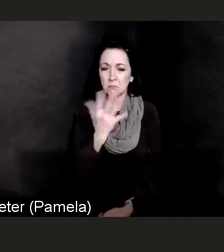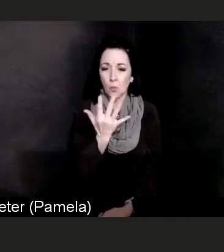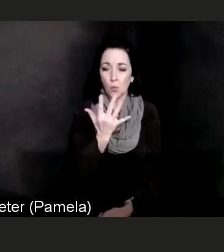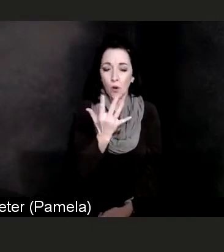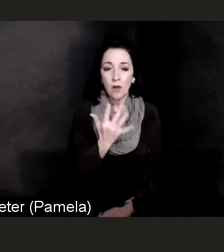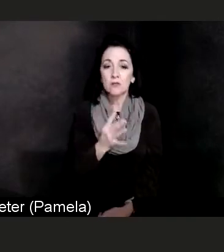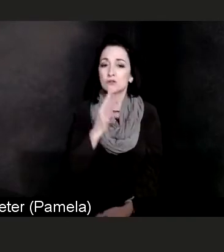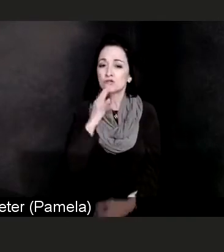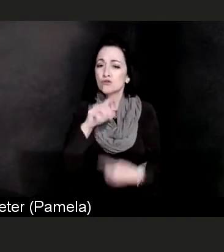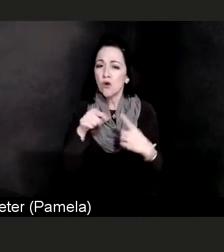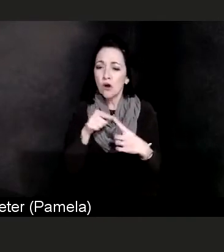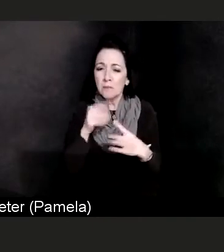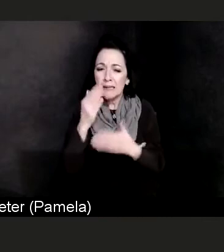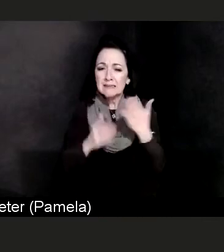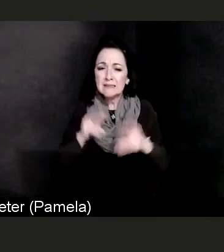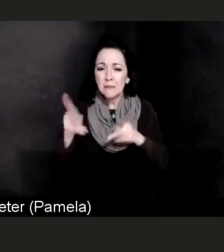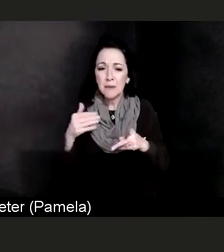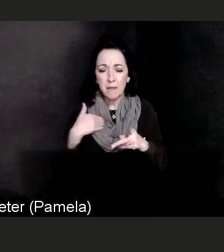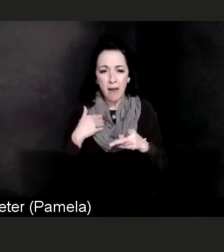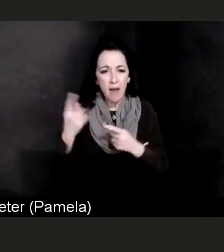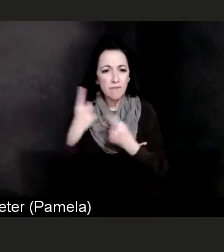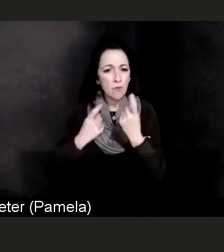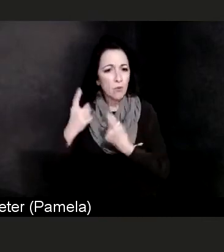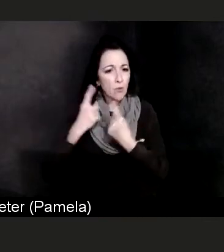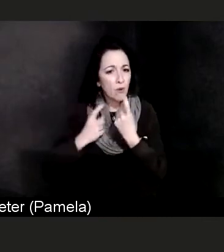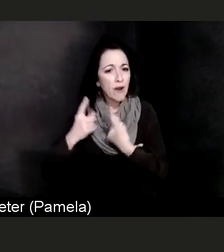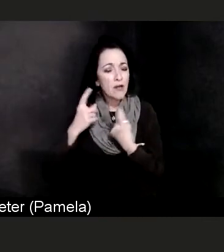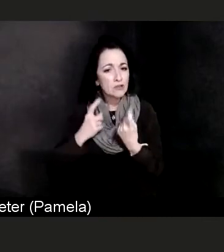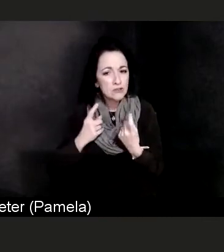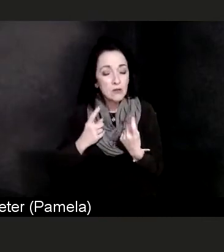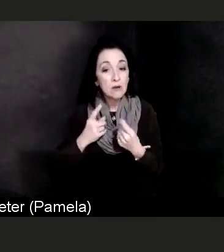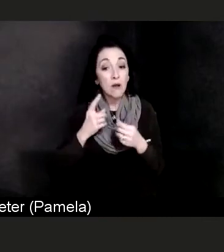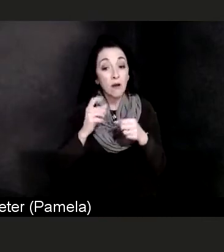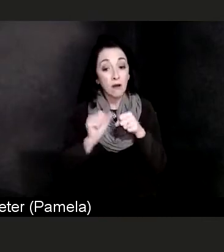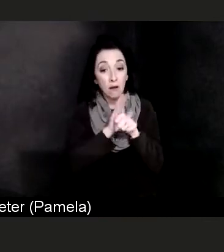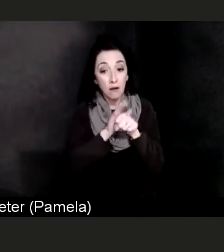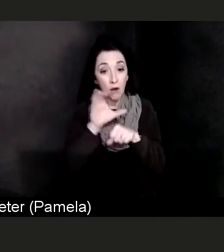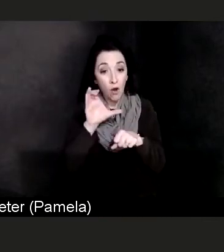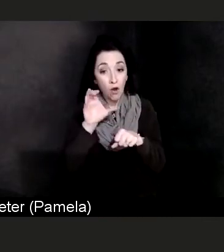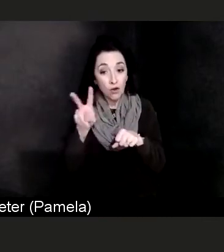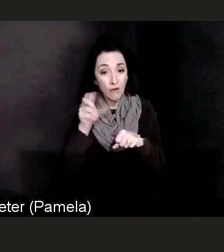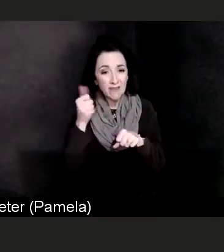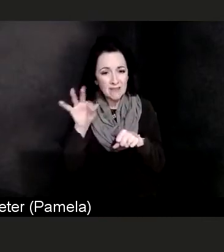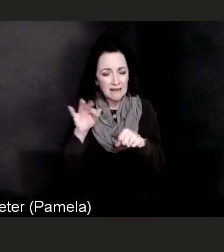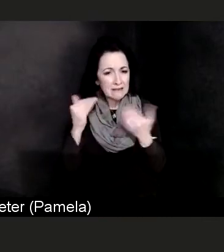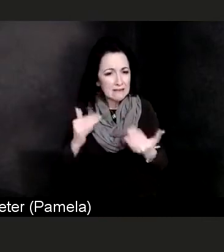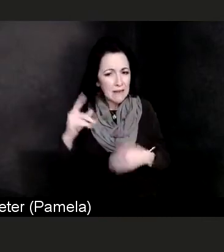or strains of COVID-19 that have been discussed all over the news in the past few weeks.